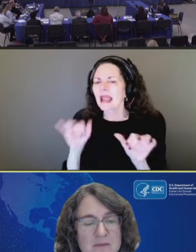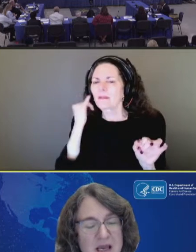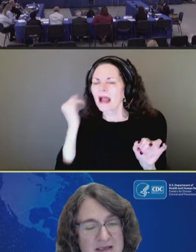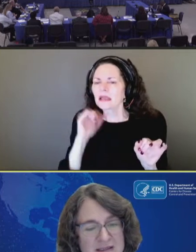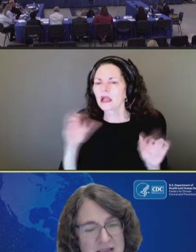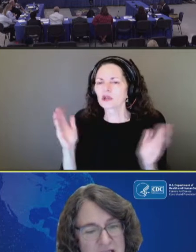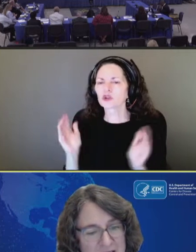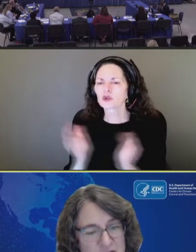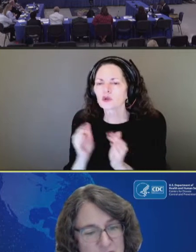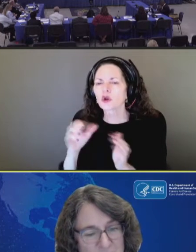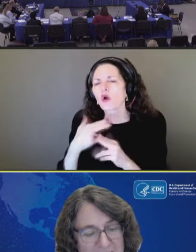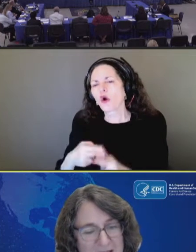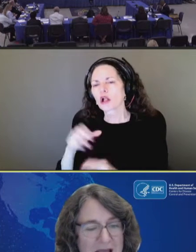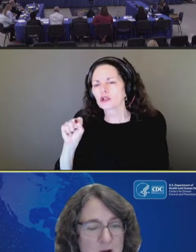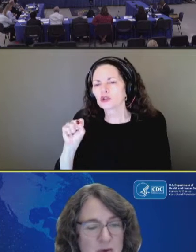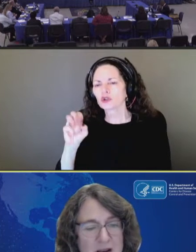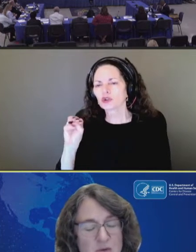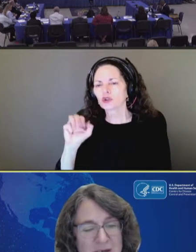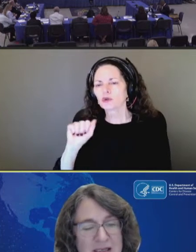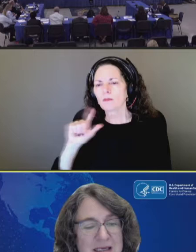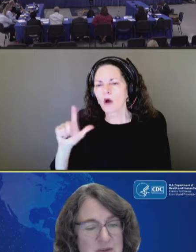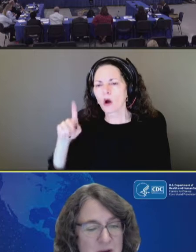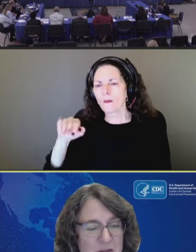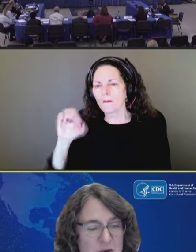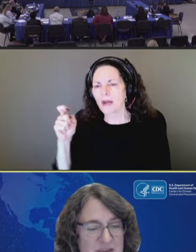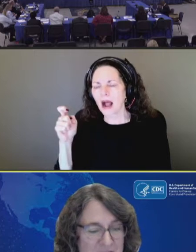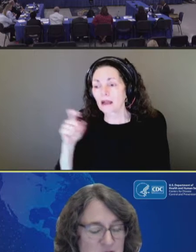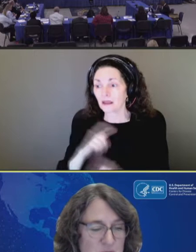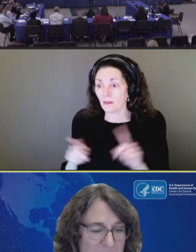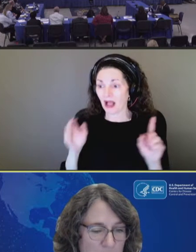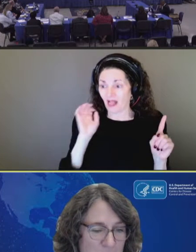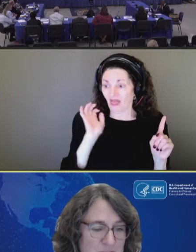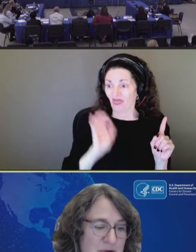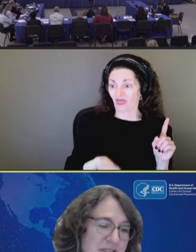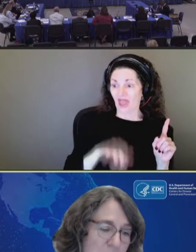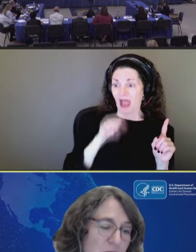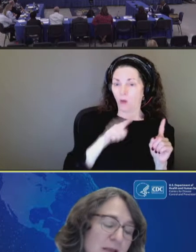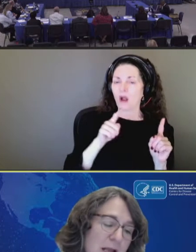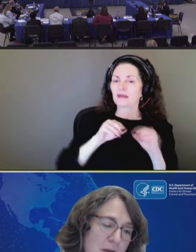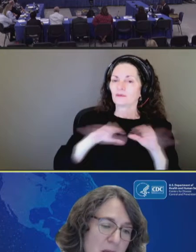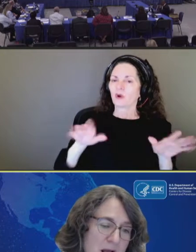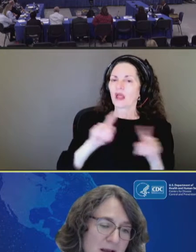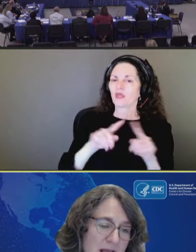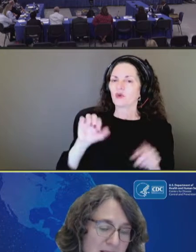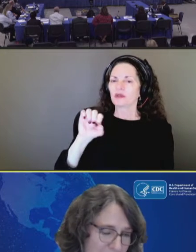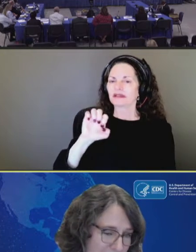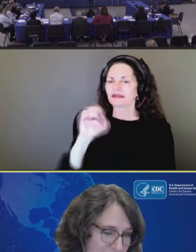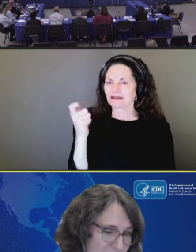But because the clade IIb outbreak really spread through sexual networks, particularly among gay,